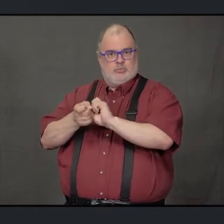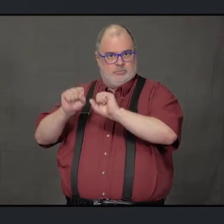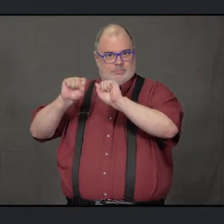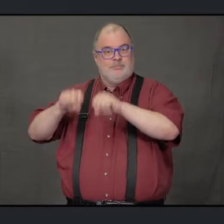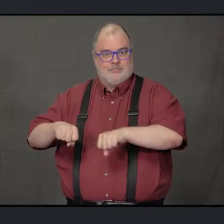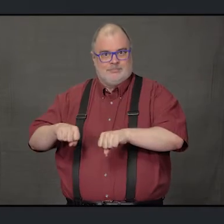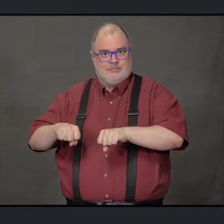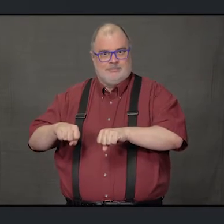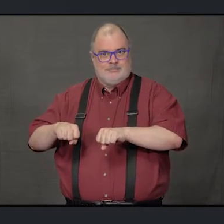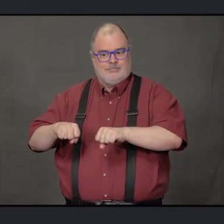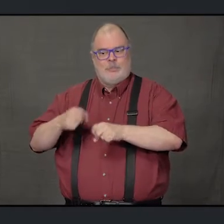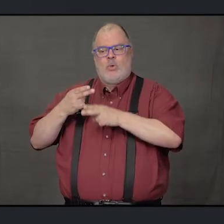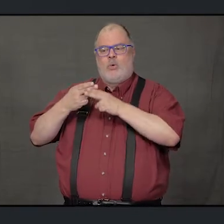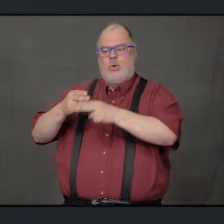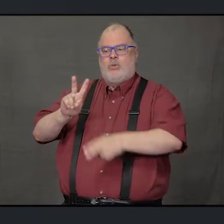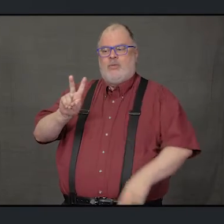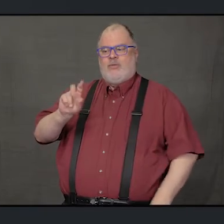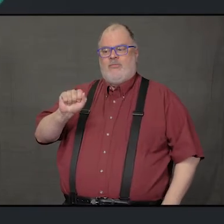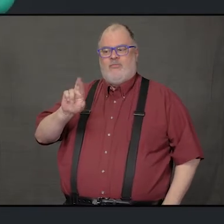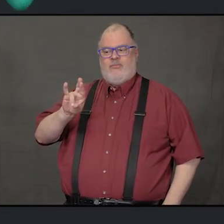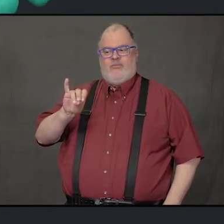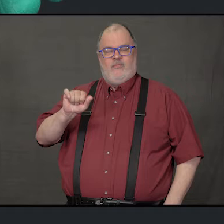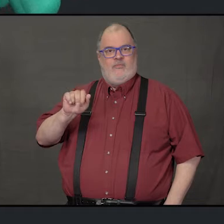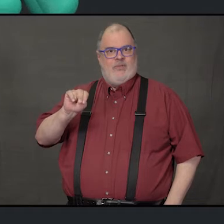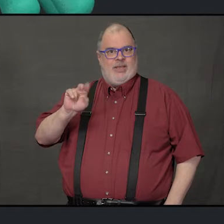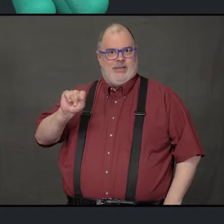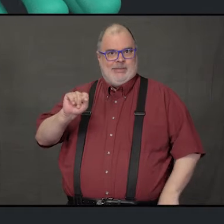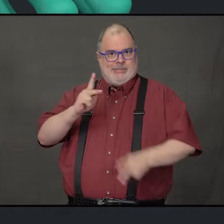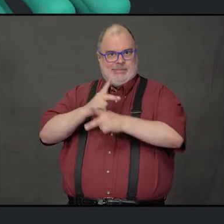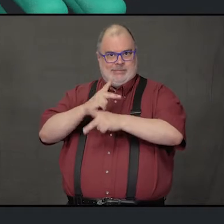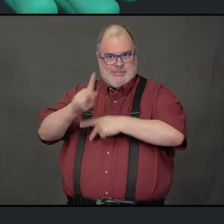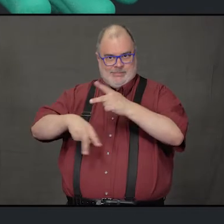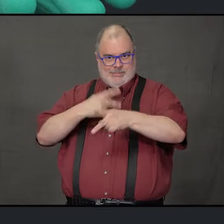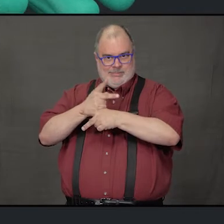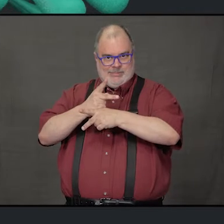These are called variants. Boosters can help fight the newer variants.